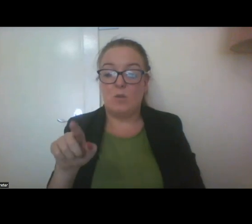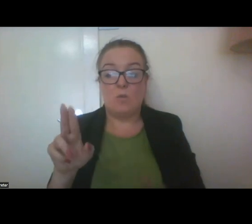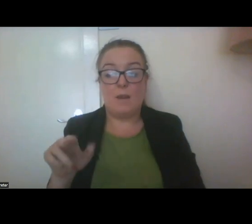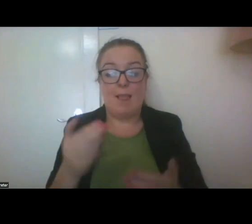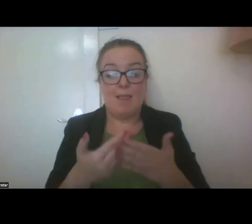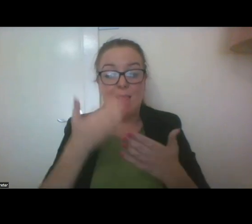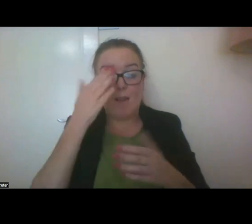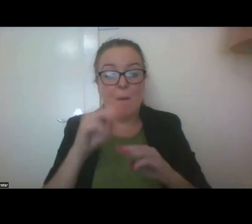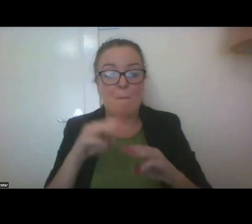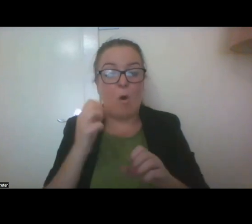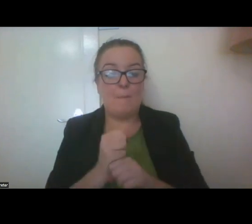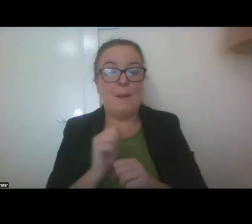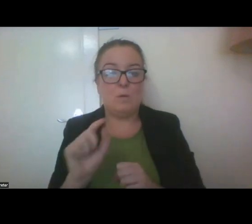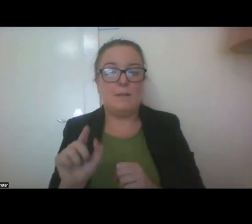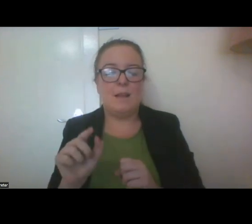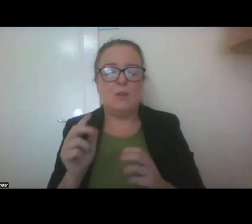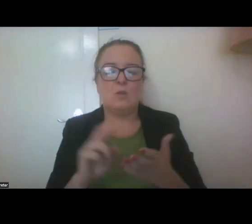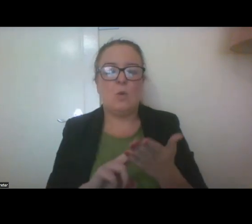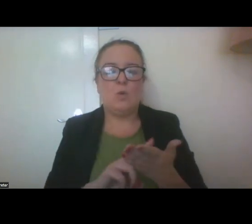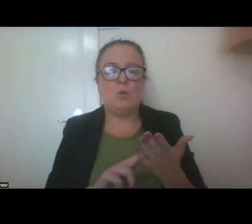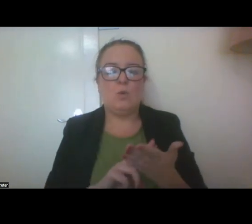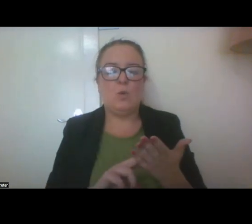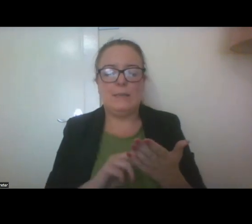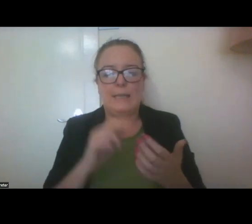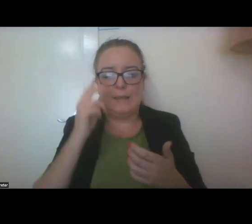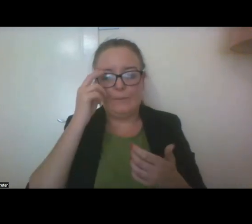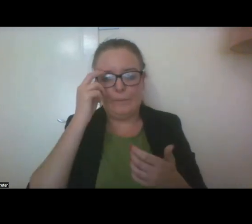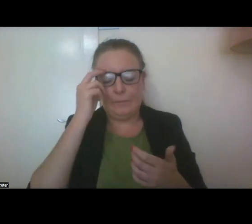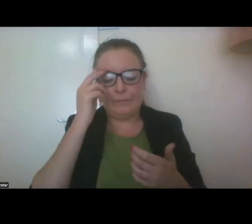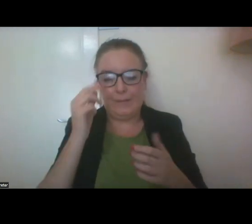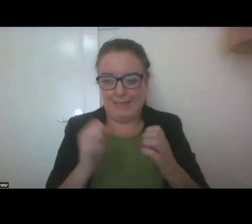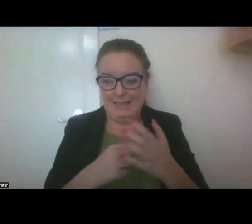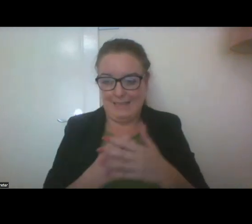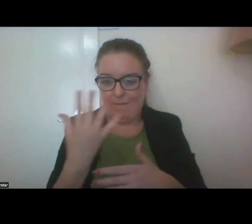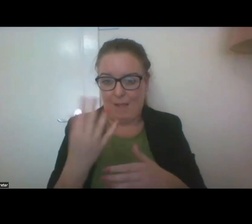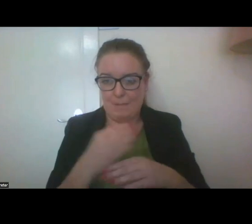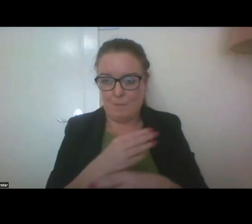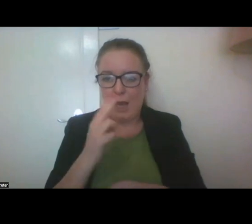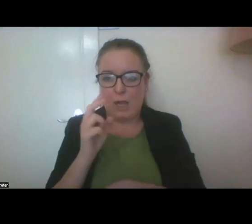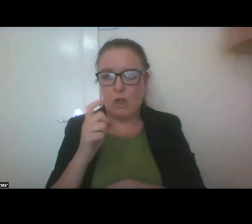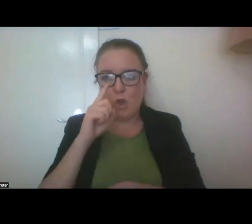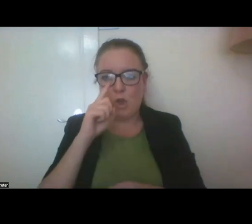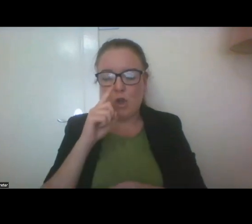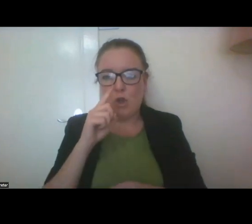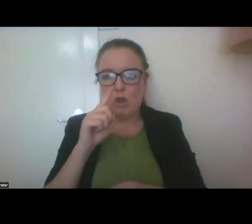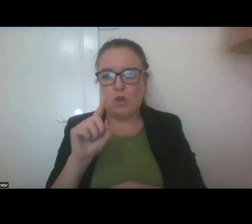So, that's using something that's been developed by the Bluetooth User Group. The manufacturer I've given details on today, Listen Technologies,